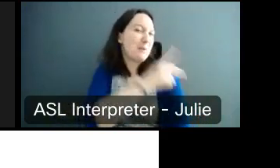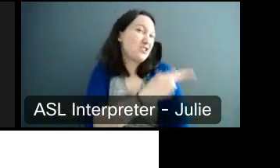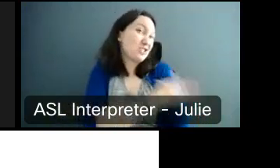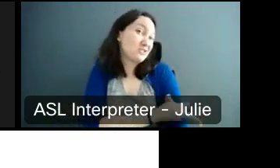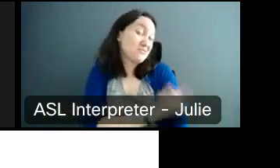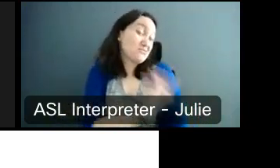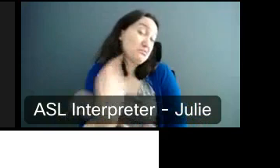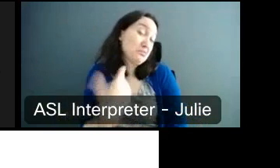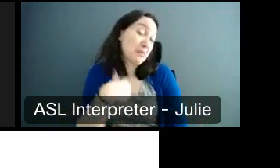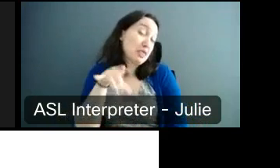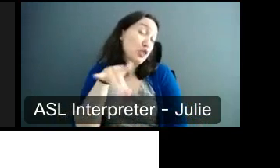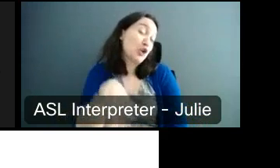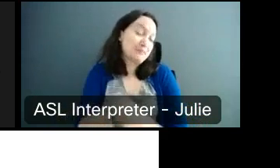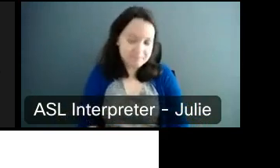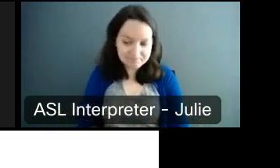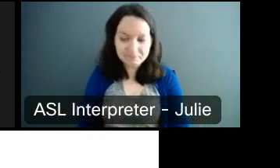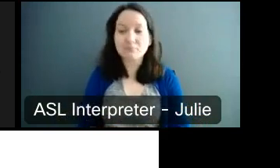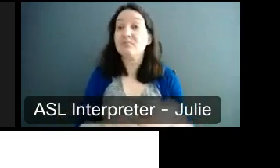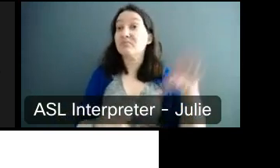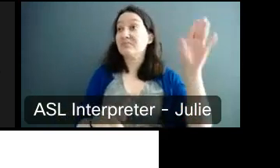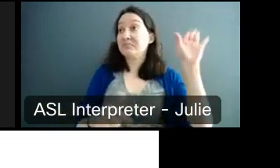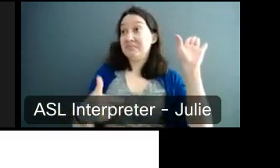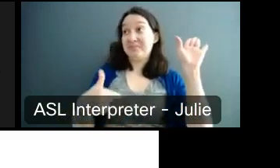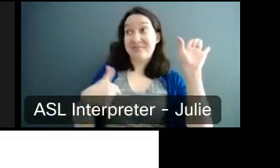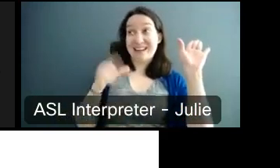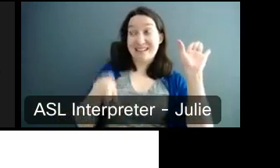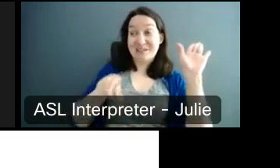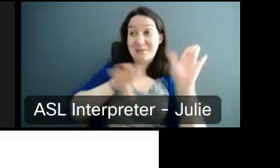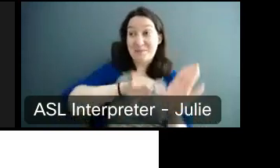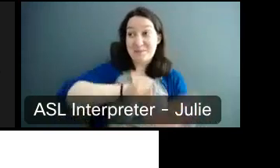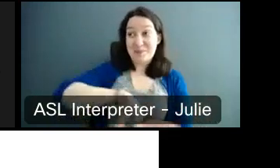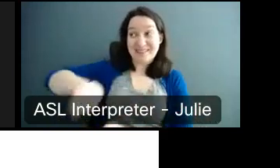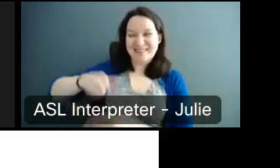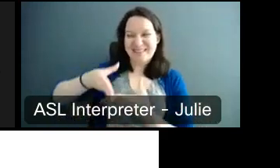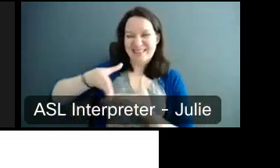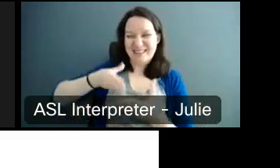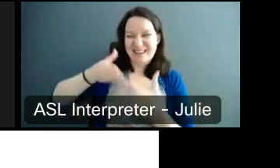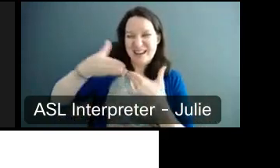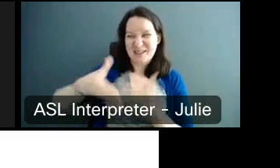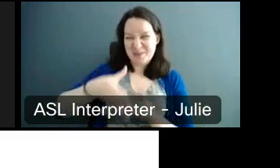Okay, so I gotta I gotta move on to the next next part, but I think we.